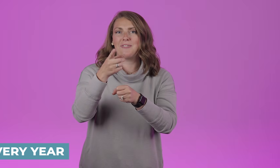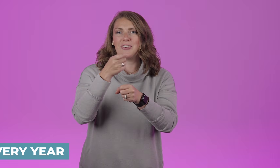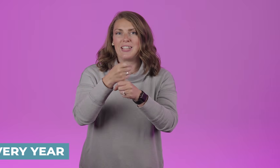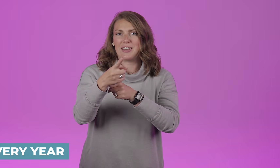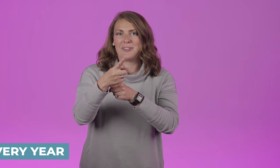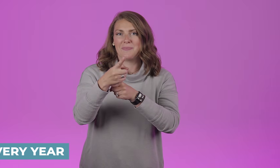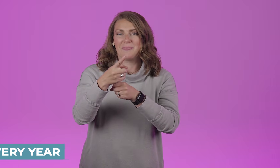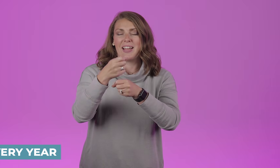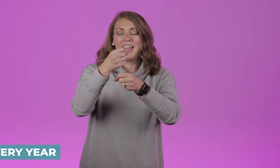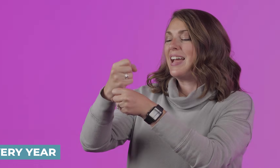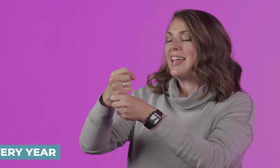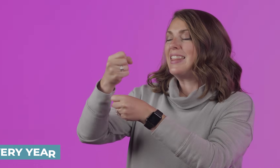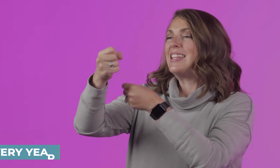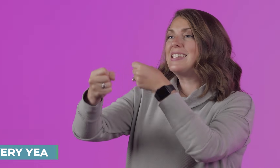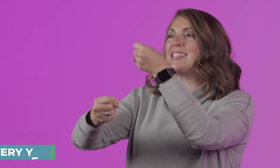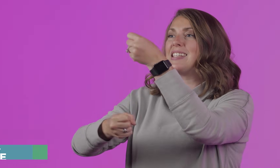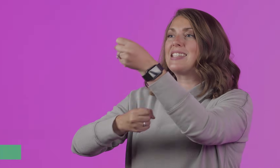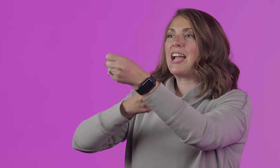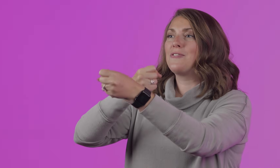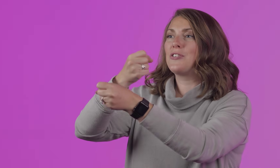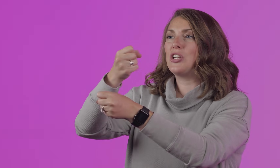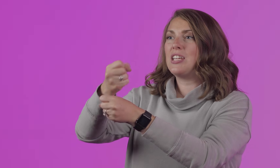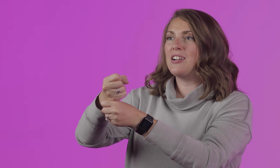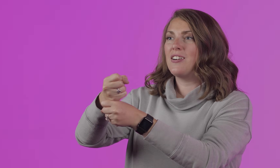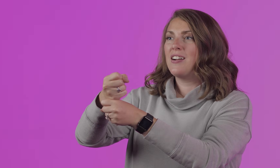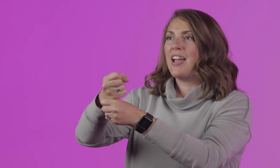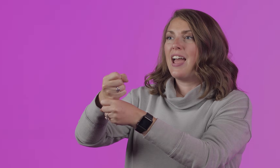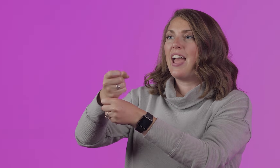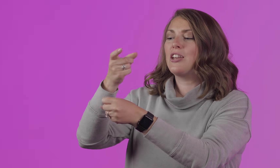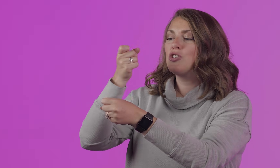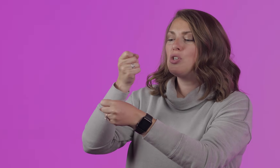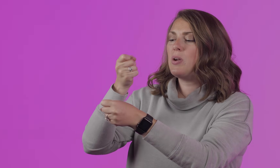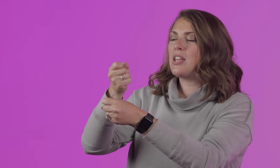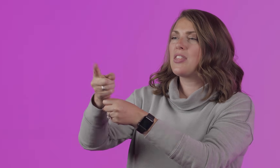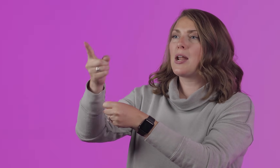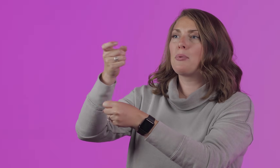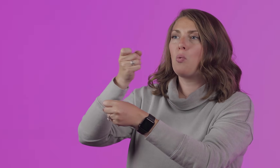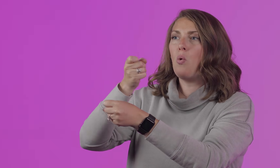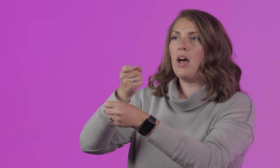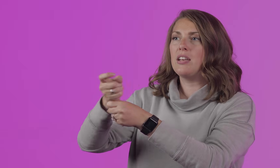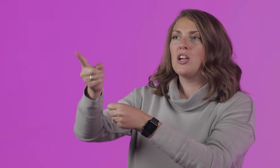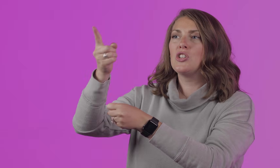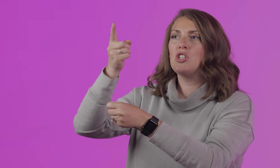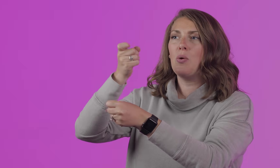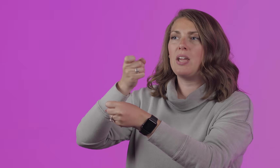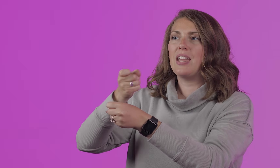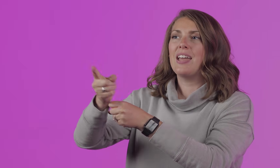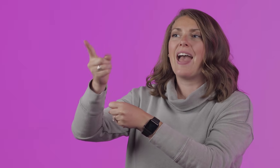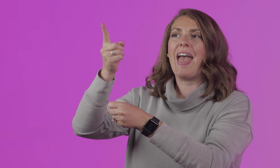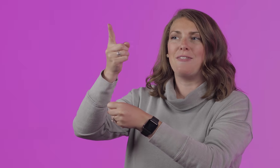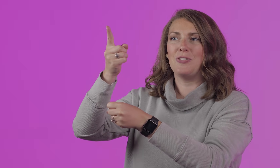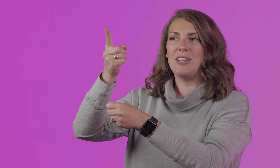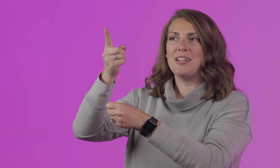every year,' this is the sign for a year and you're doing the number one showing every year